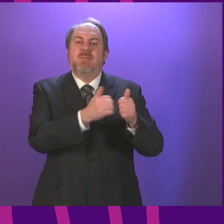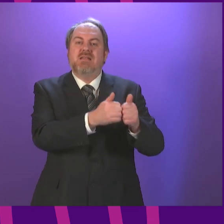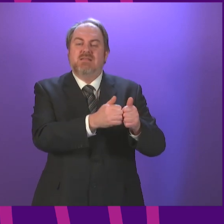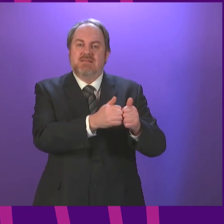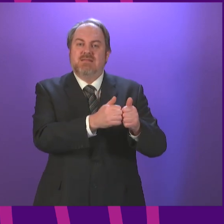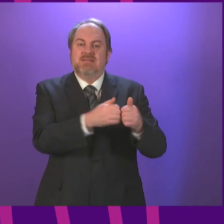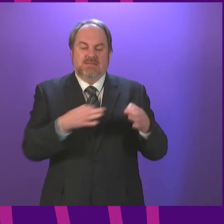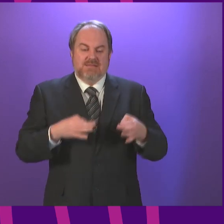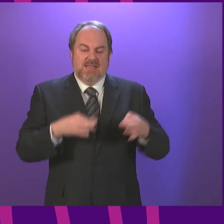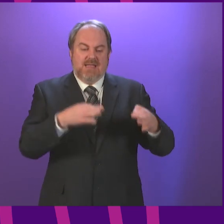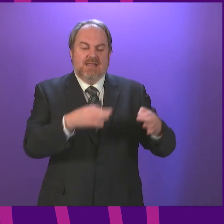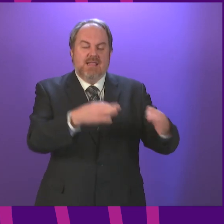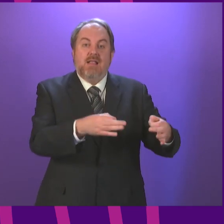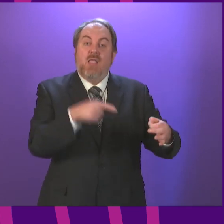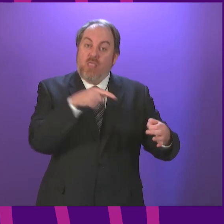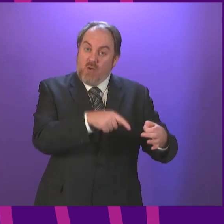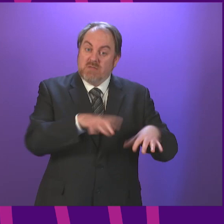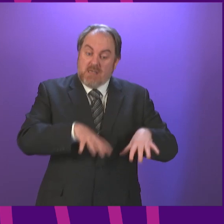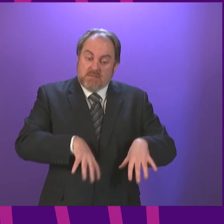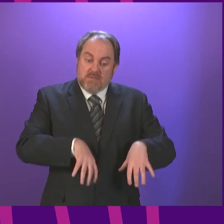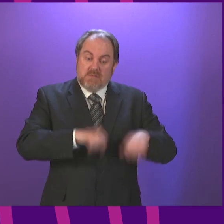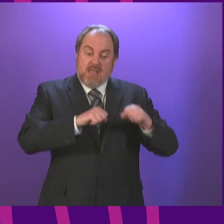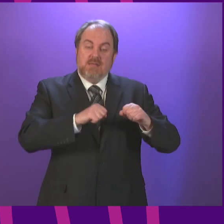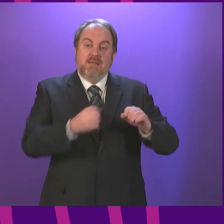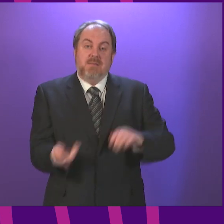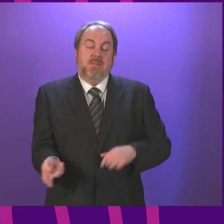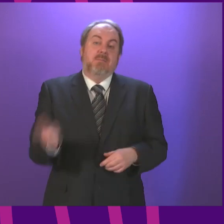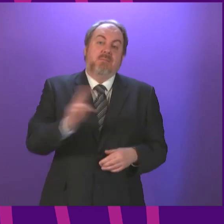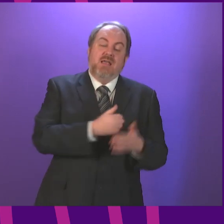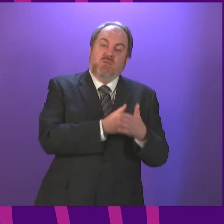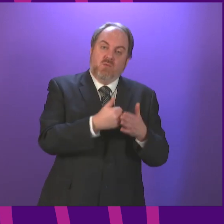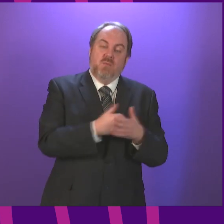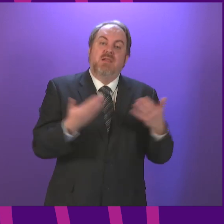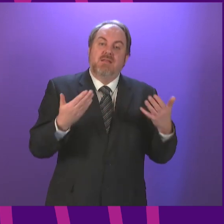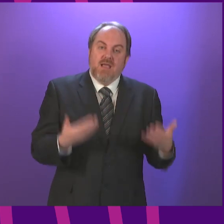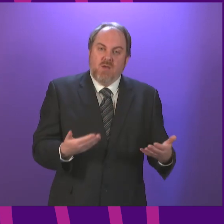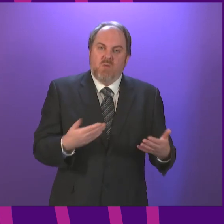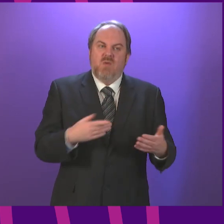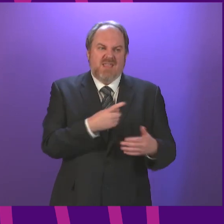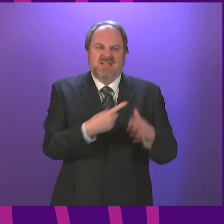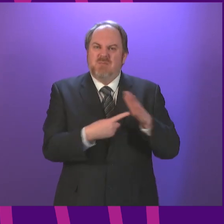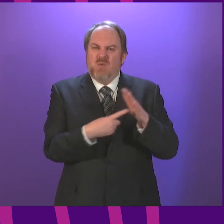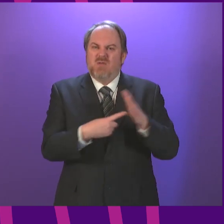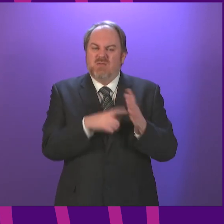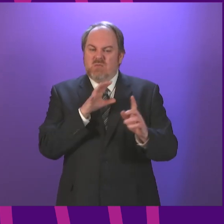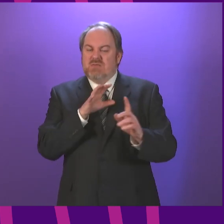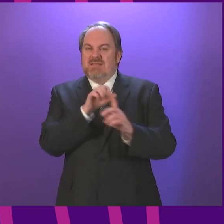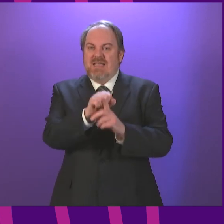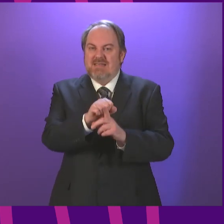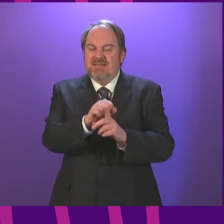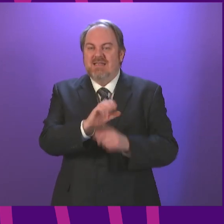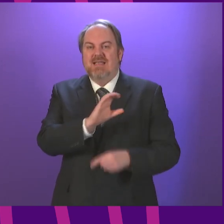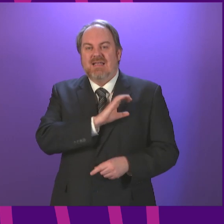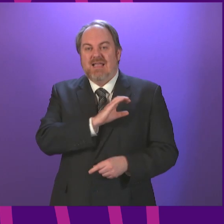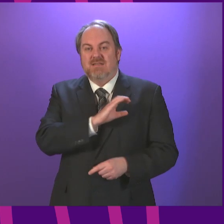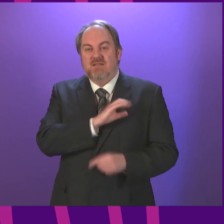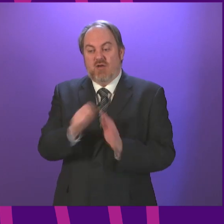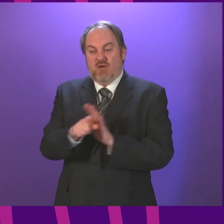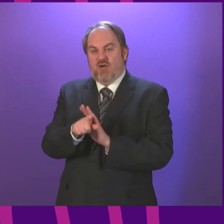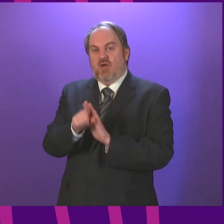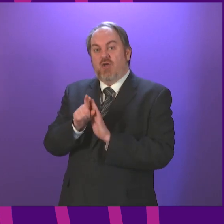three weeks. It is important to detect cancers that people perhaps do not have symptoms of.